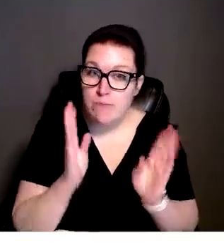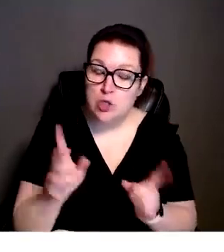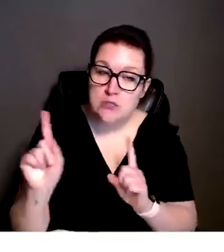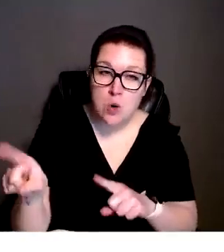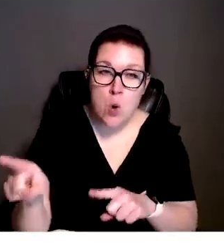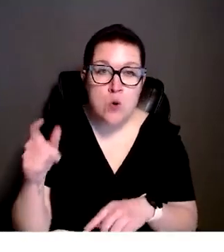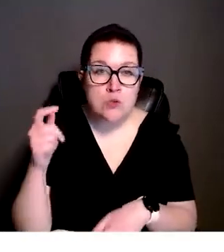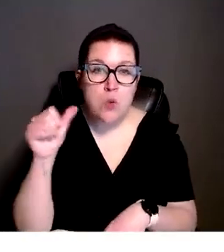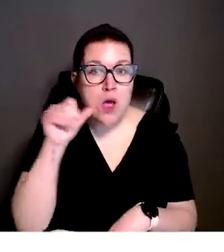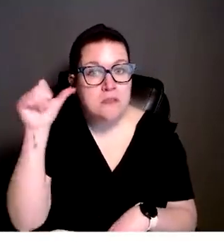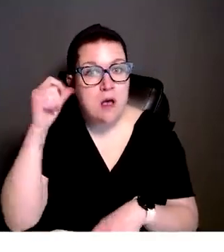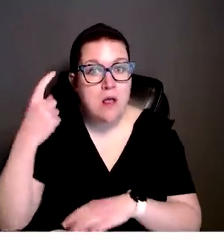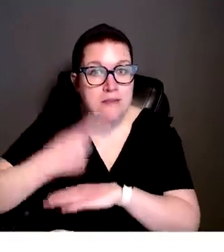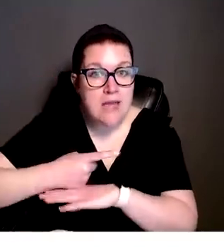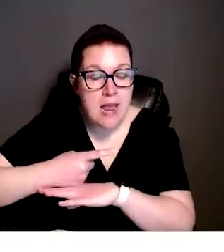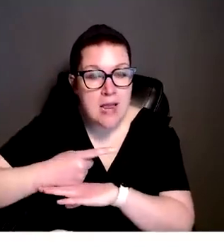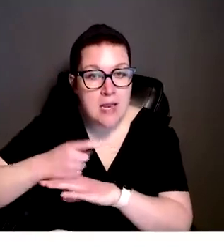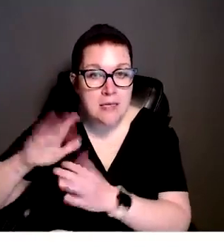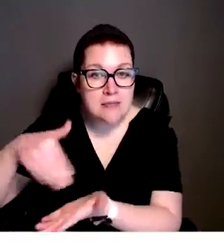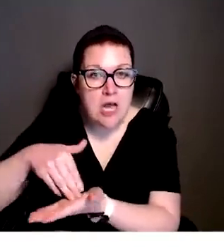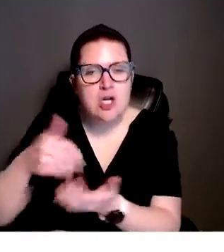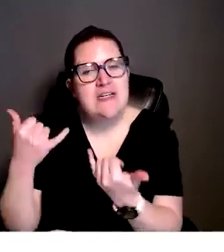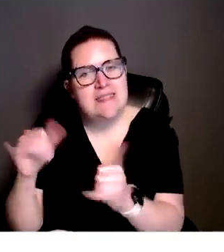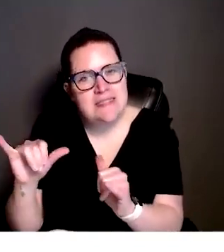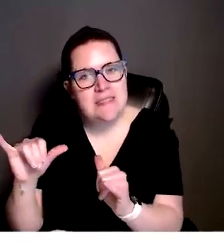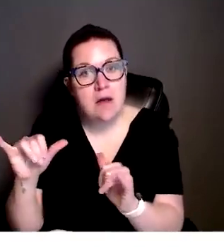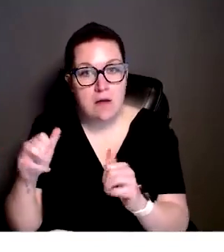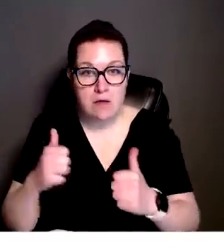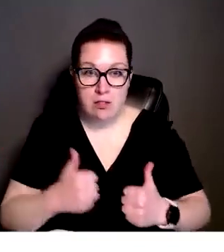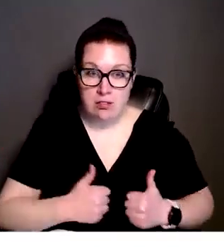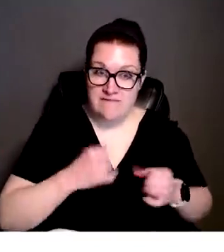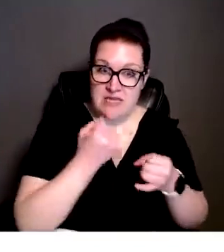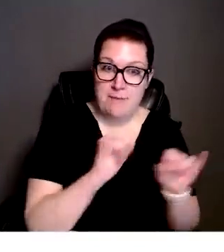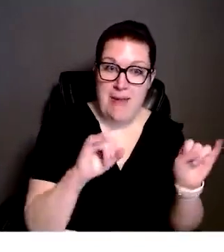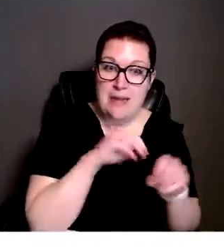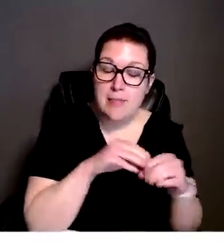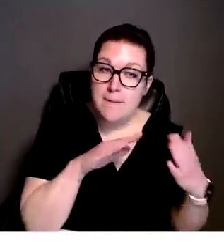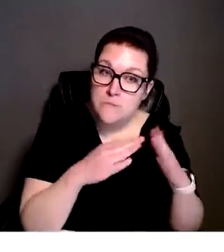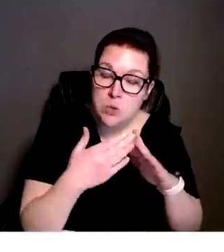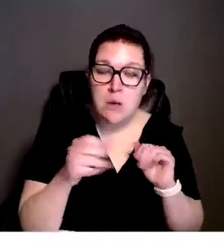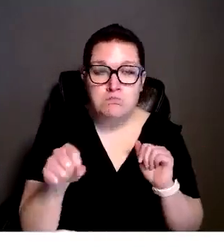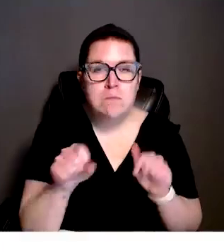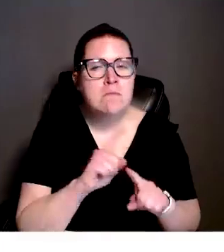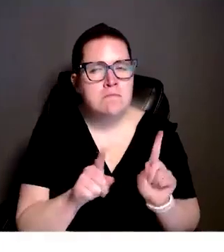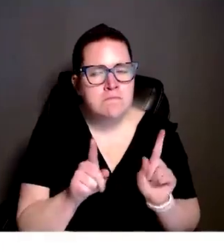a few times a week is still really living independently in the community. But I think we're looking for